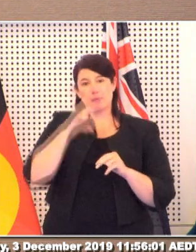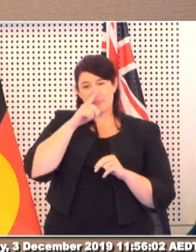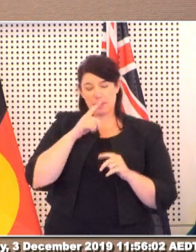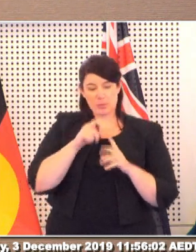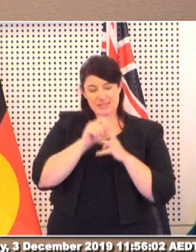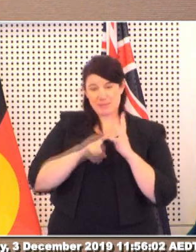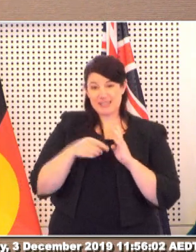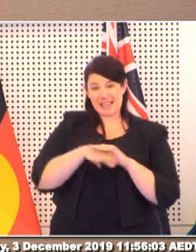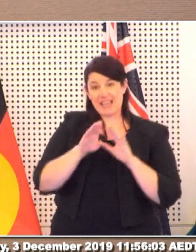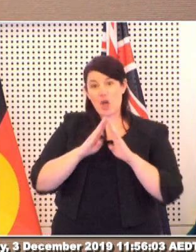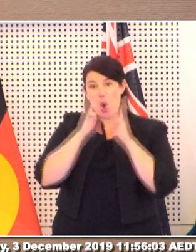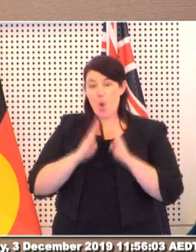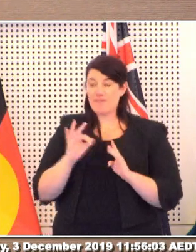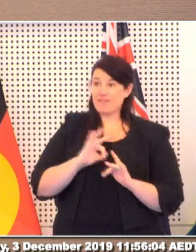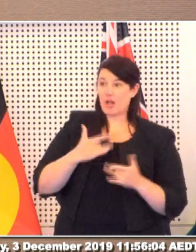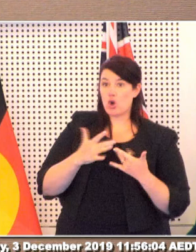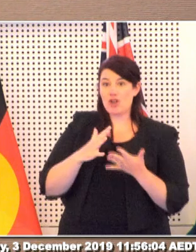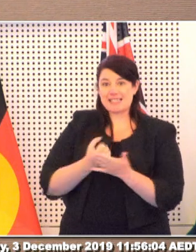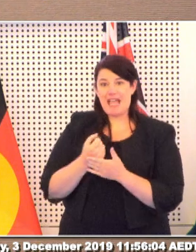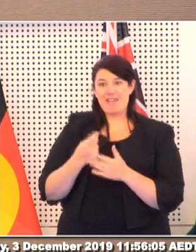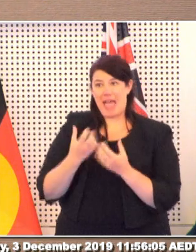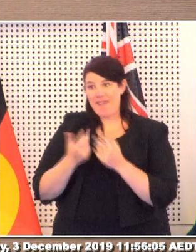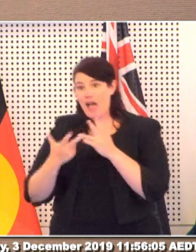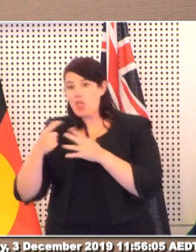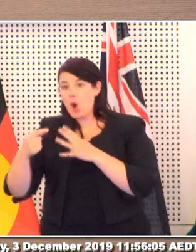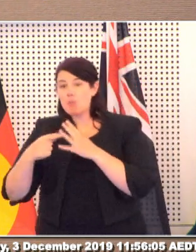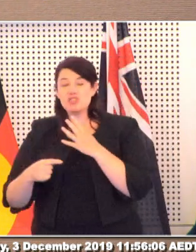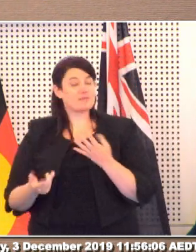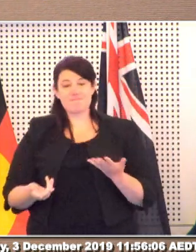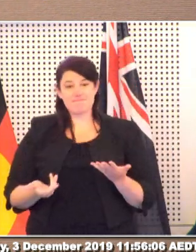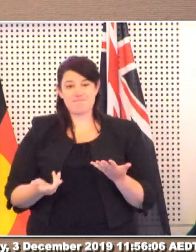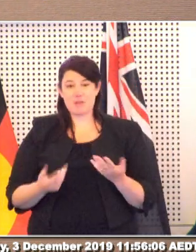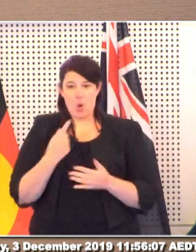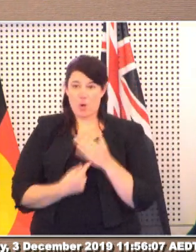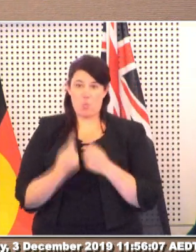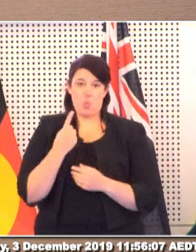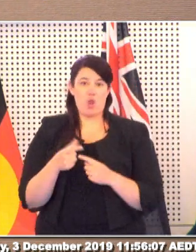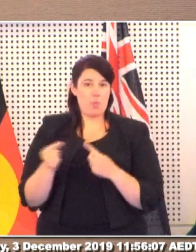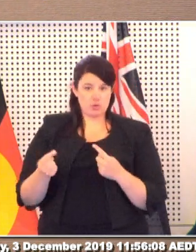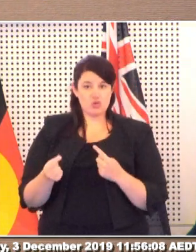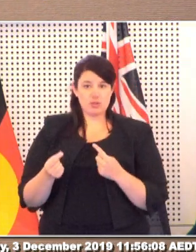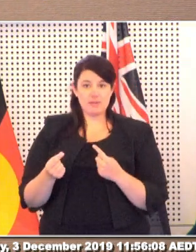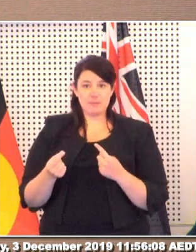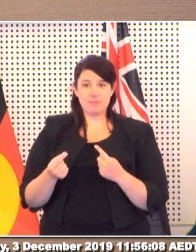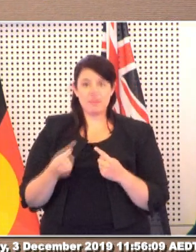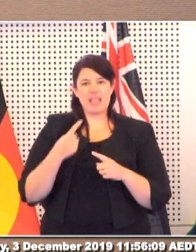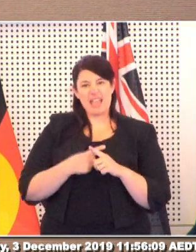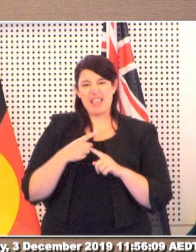environments. And the systemic origin of practices that are experienced in very personal ways.